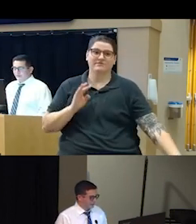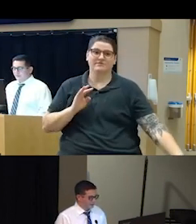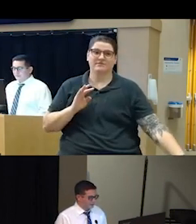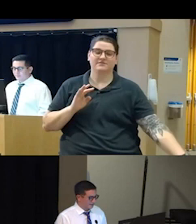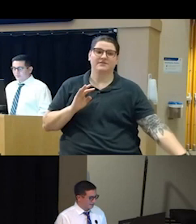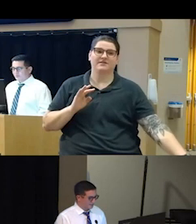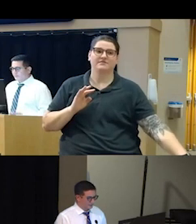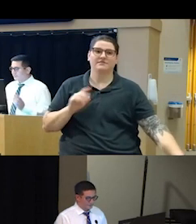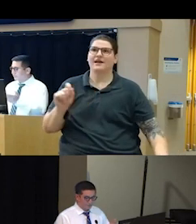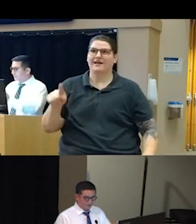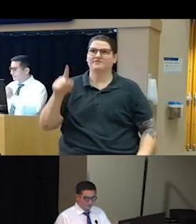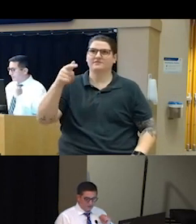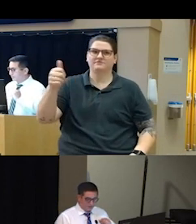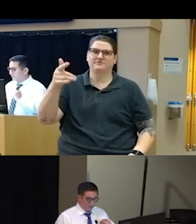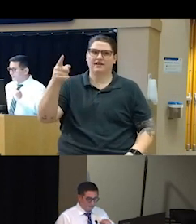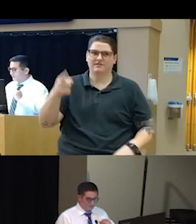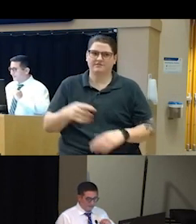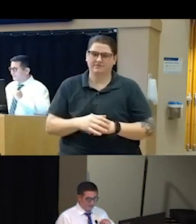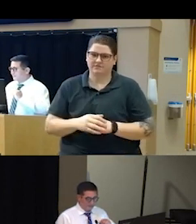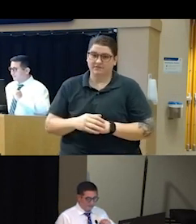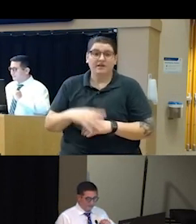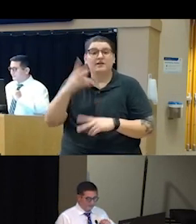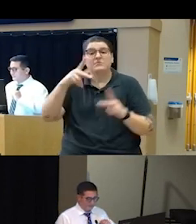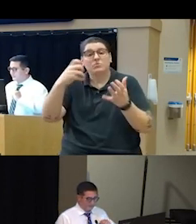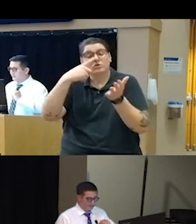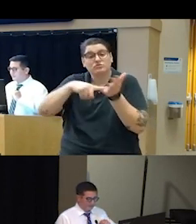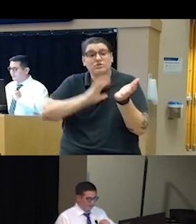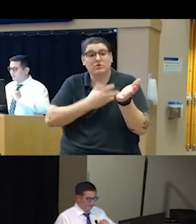and here we go if people want to check out our website it hasn't been updated in the last couple